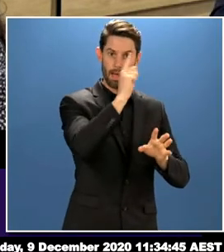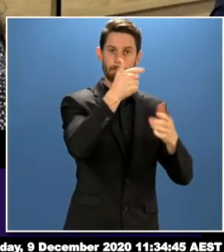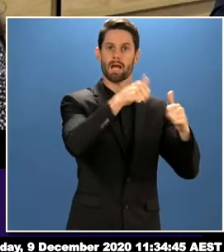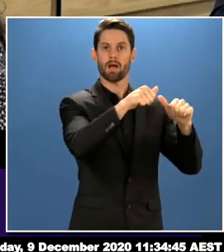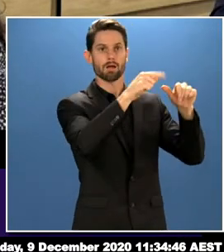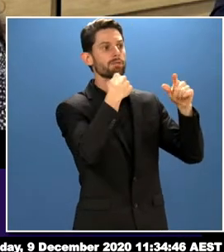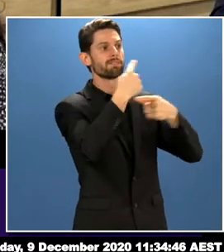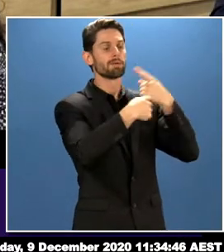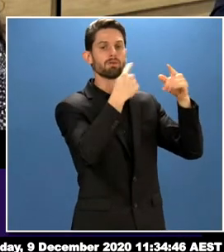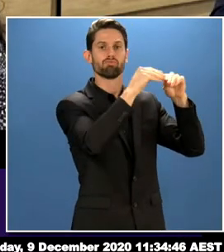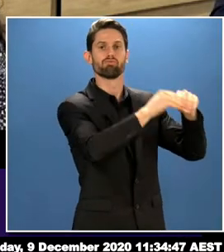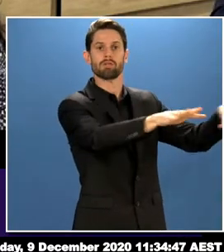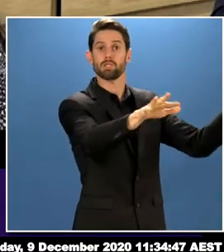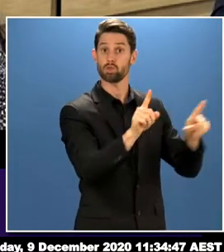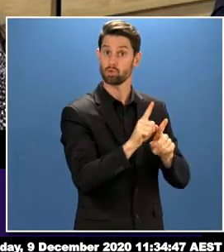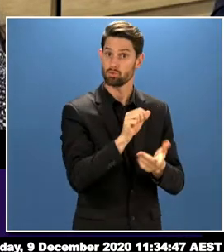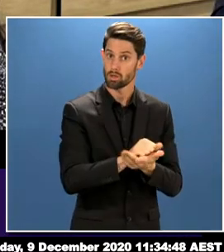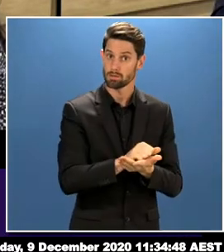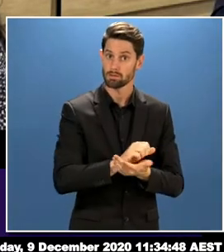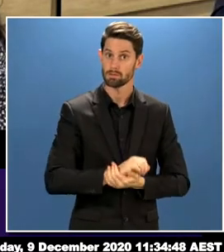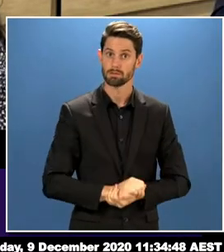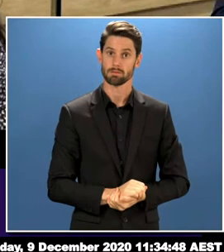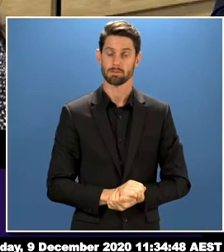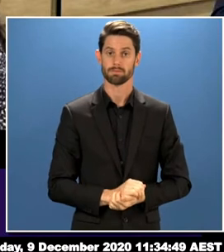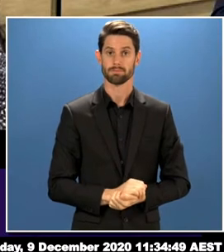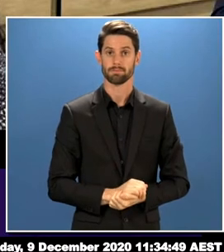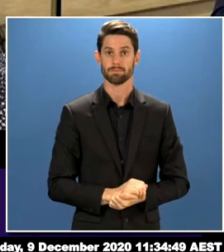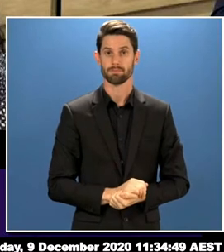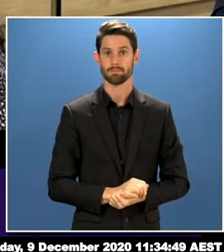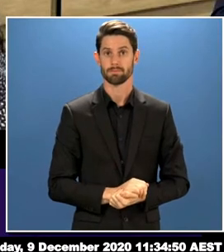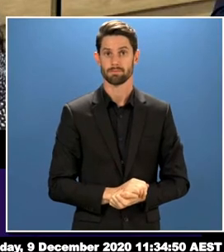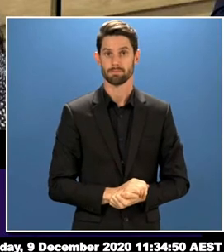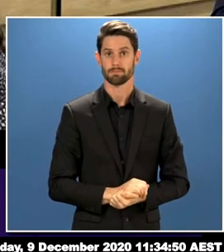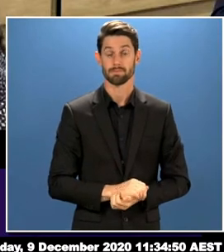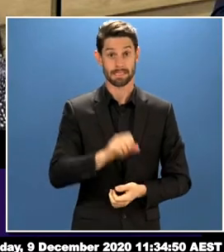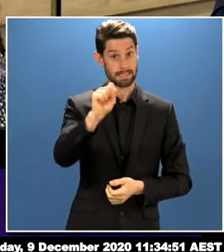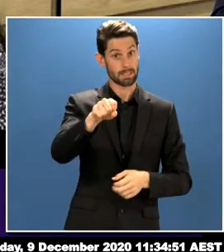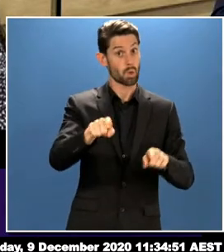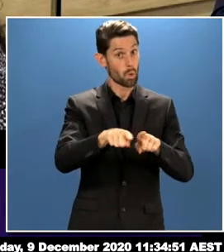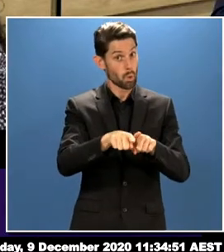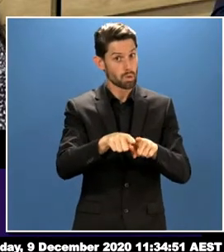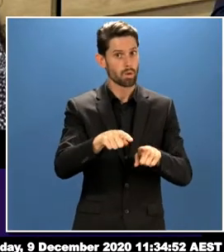And also to provide public advice and guidance.